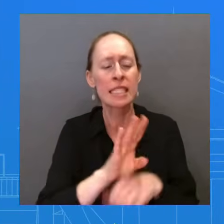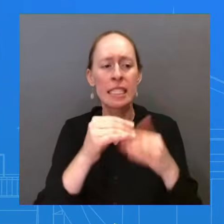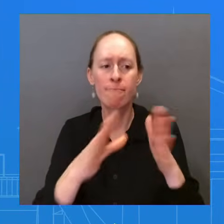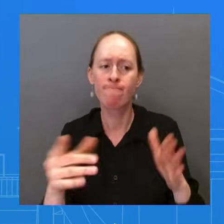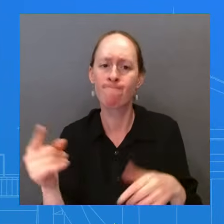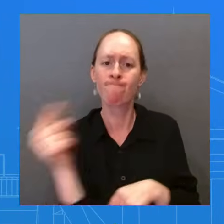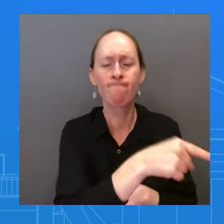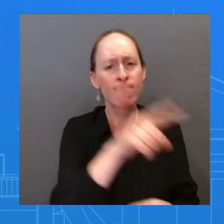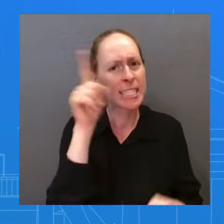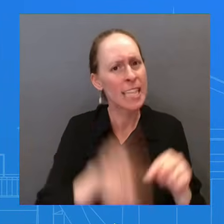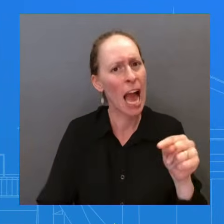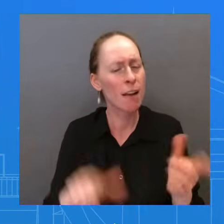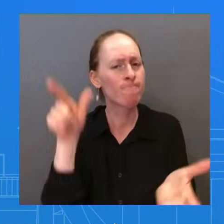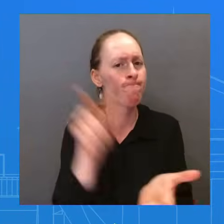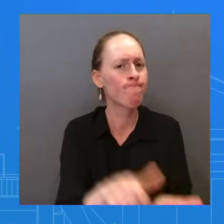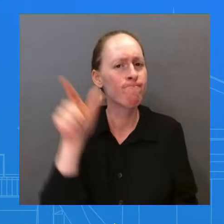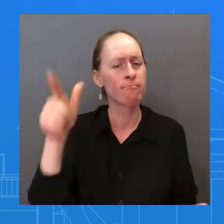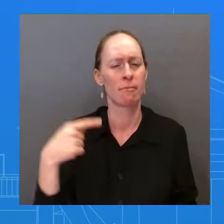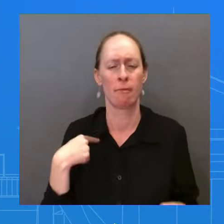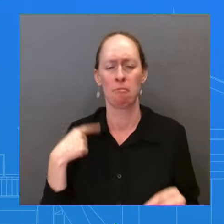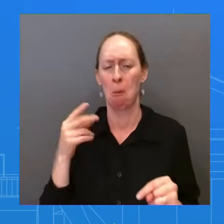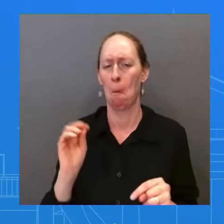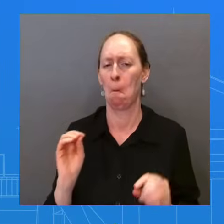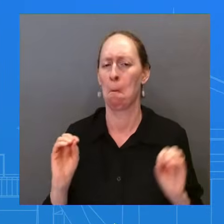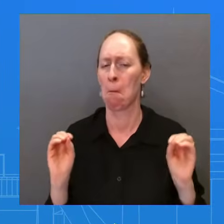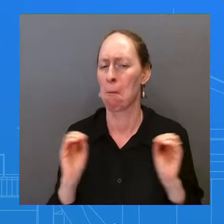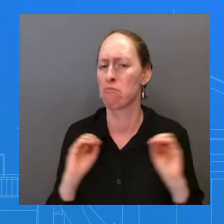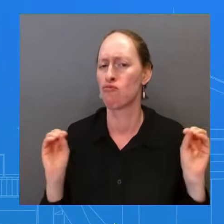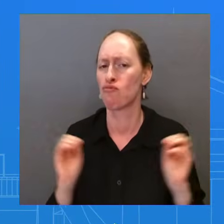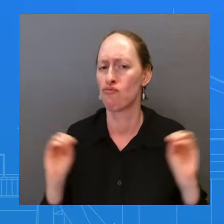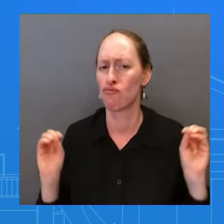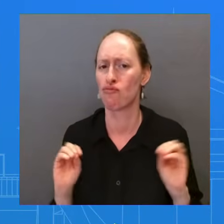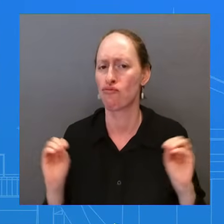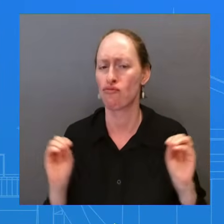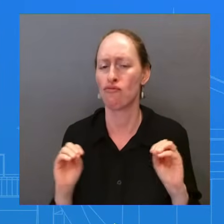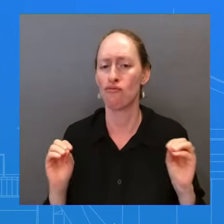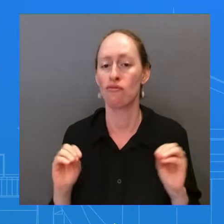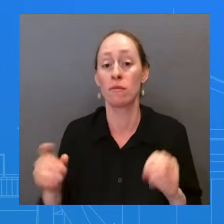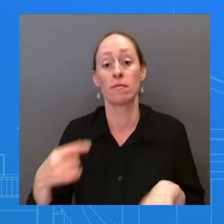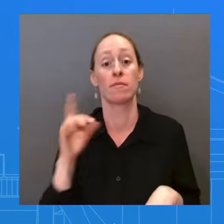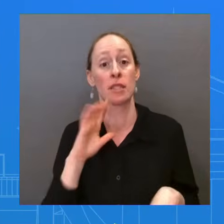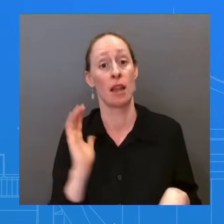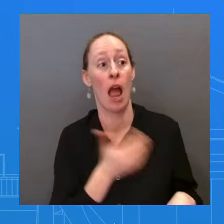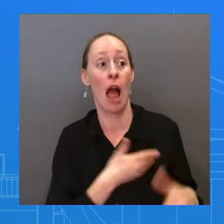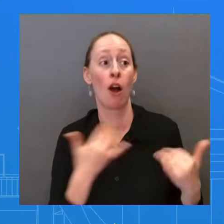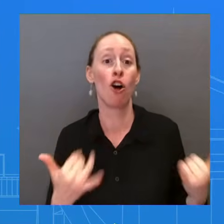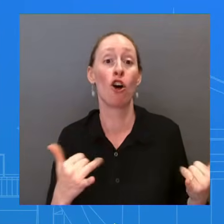We view our relationship with China as a competition. And we've spent a lot of time talking about the security component of that,